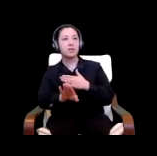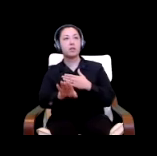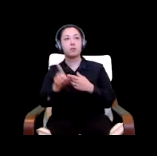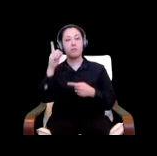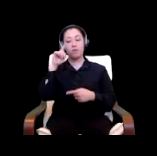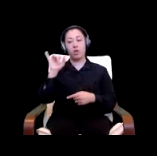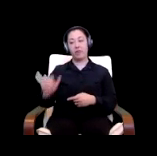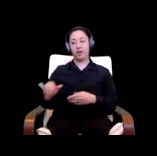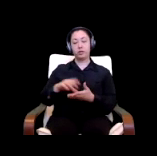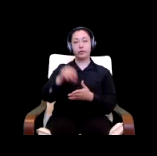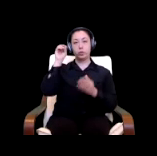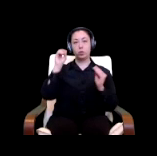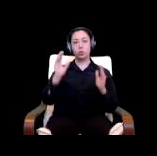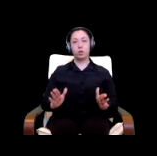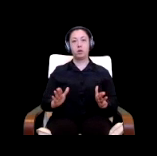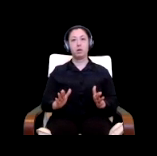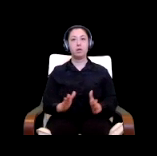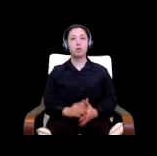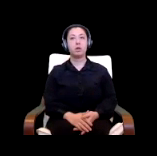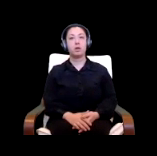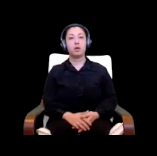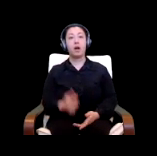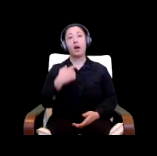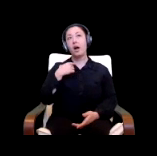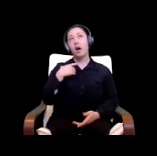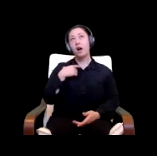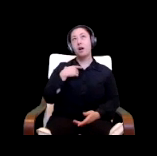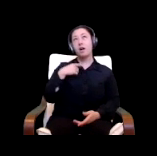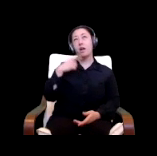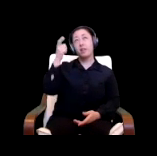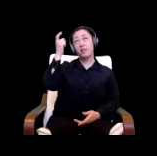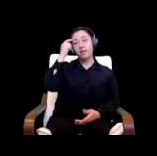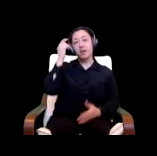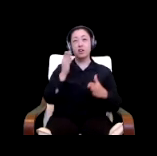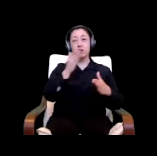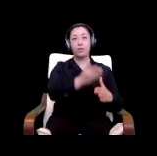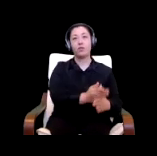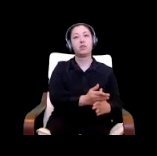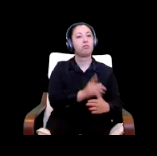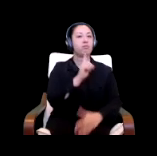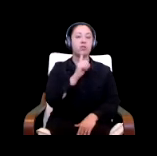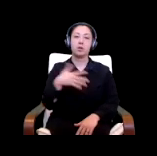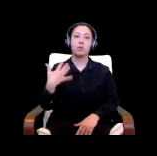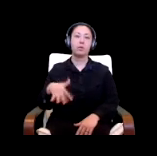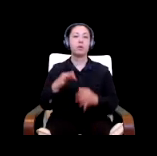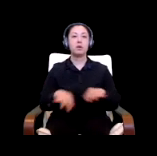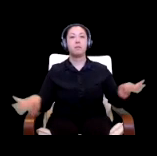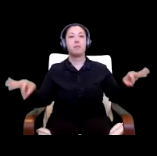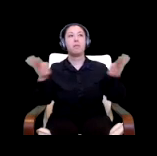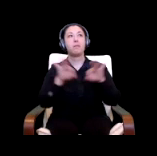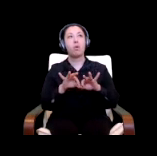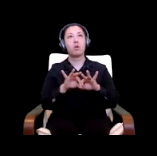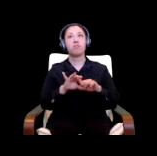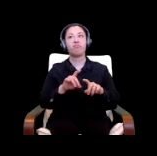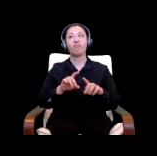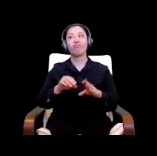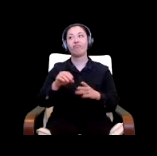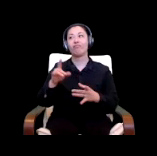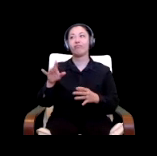I think intervenors place such a crucial role across the different -- across the school